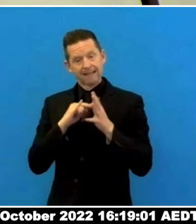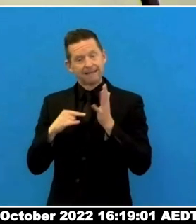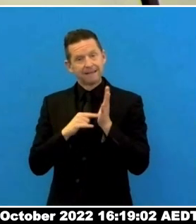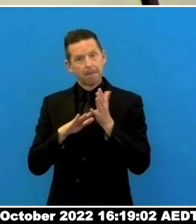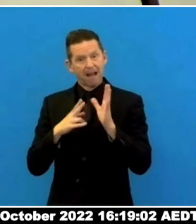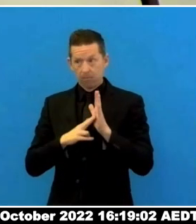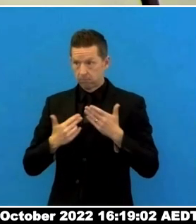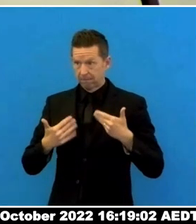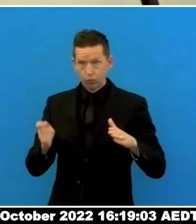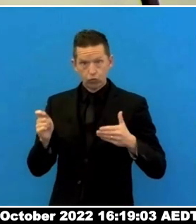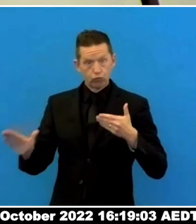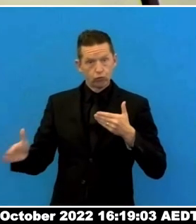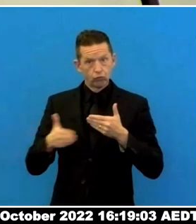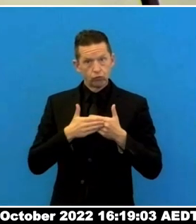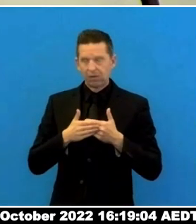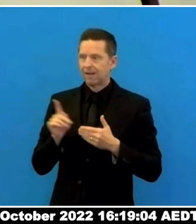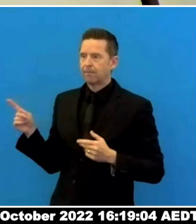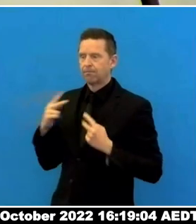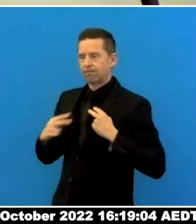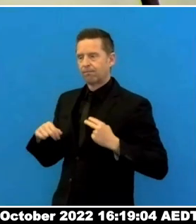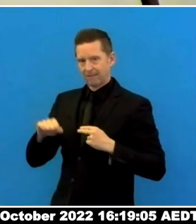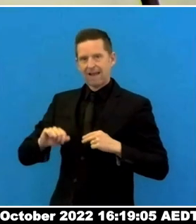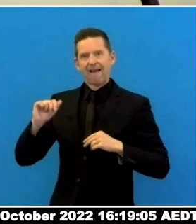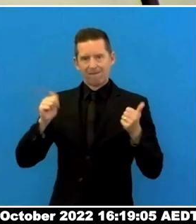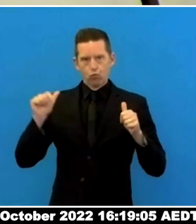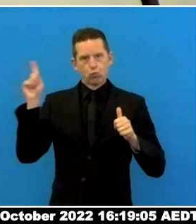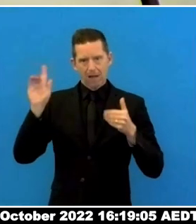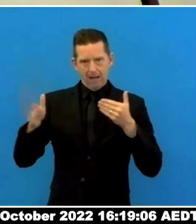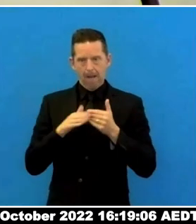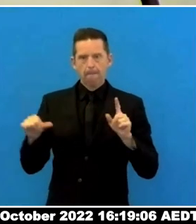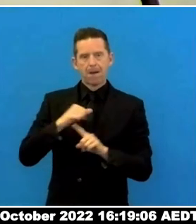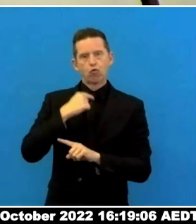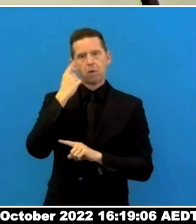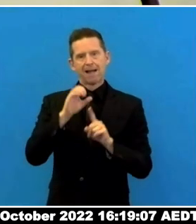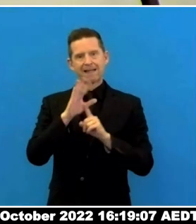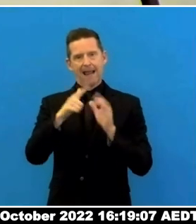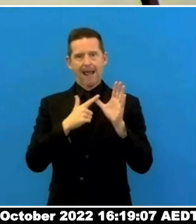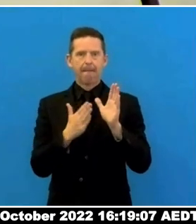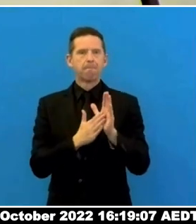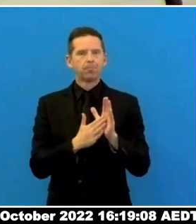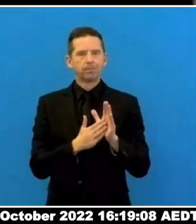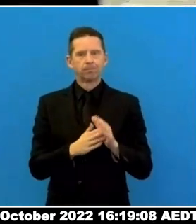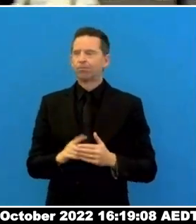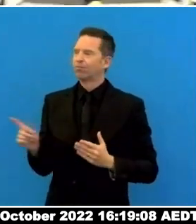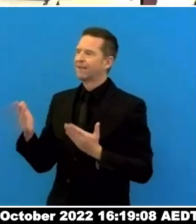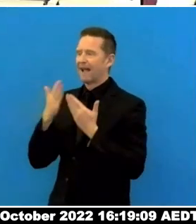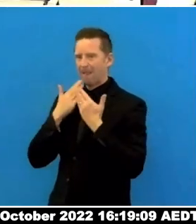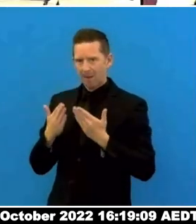That concludes the evidence for today. And we will resume tomorrow at 10 am. 10 am. Thank you very much. We will now adjourn.